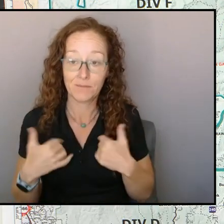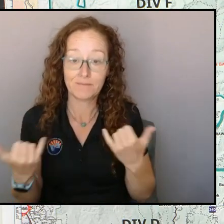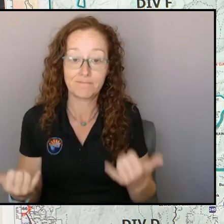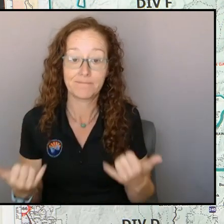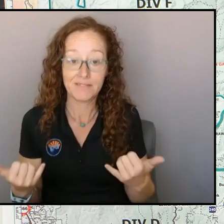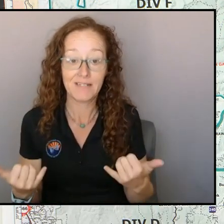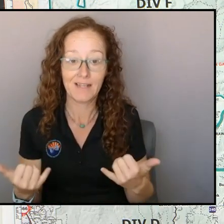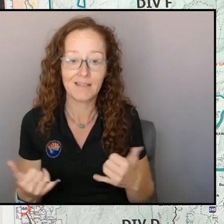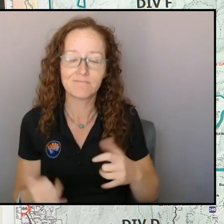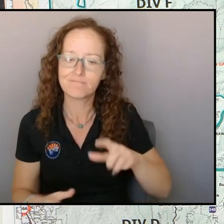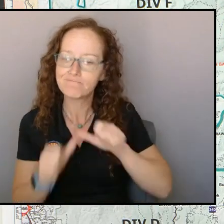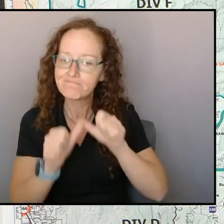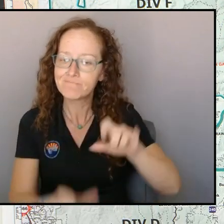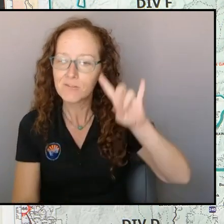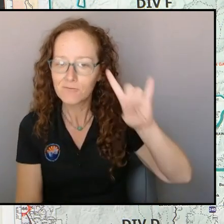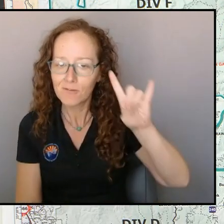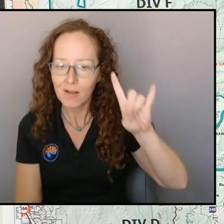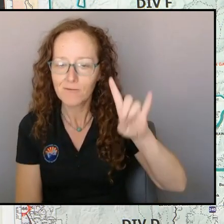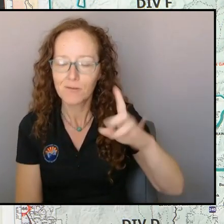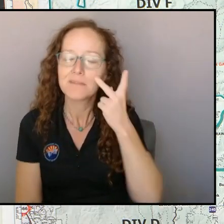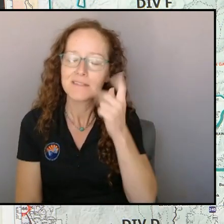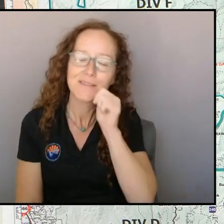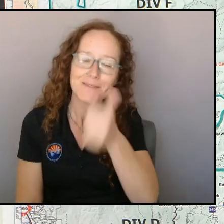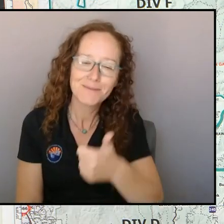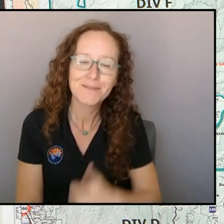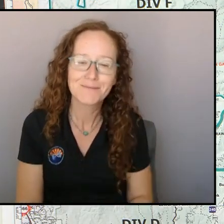out there and I'll see you tomorrow.